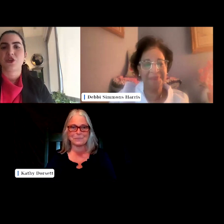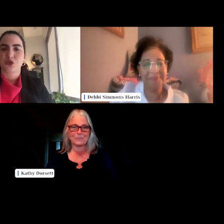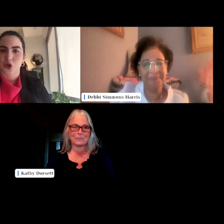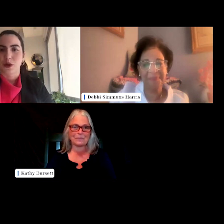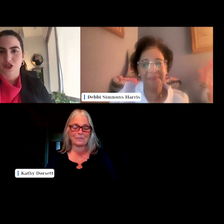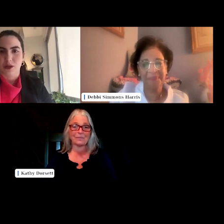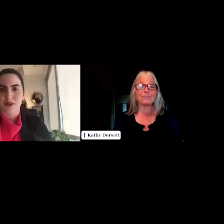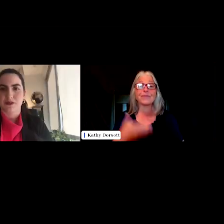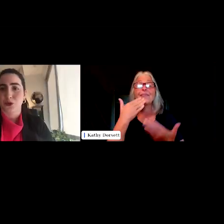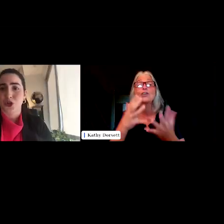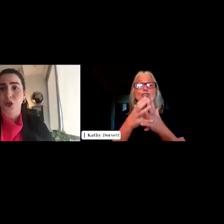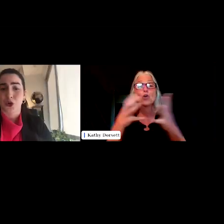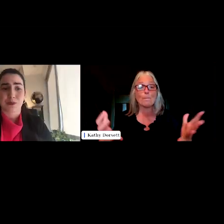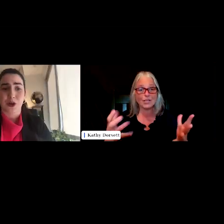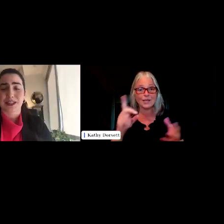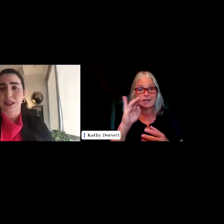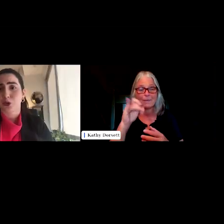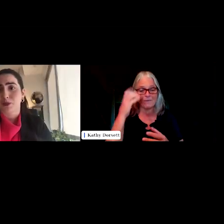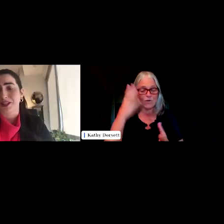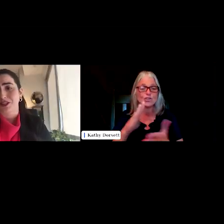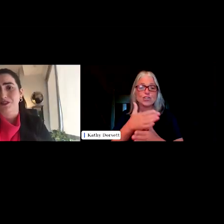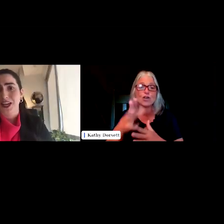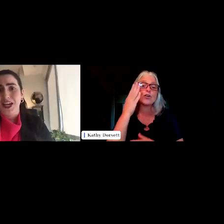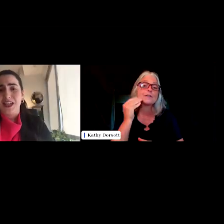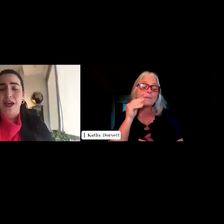Thank you so much, Debbie, for sharing your experience and perspective.